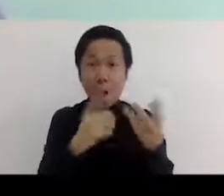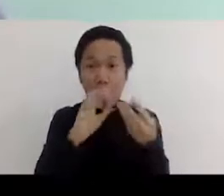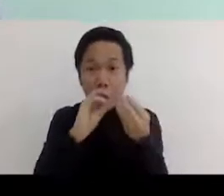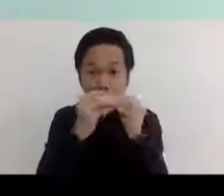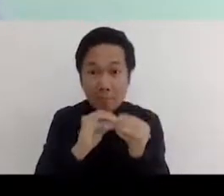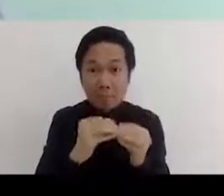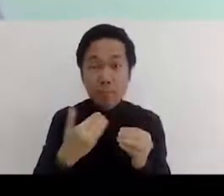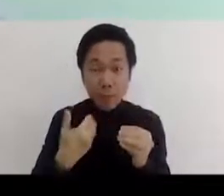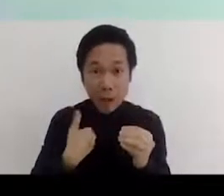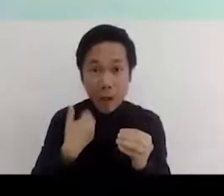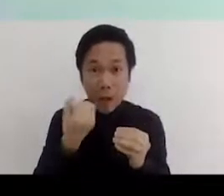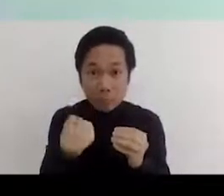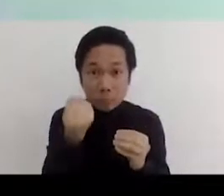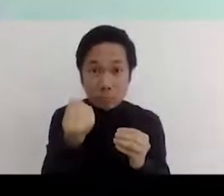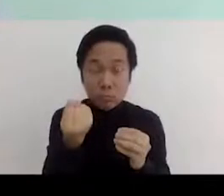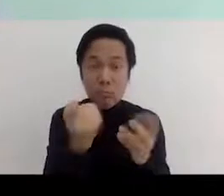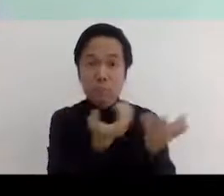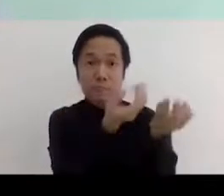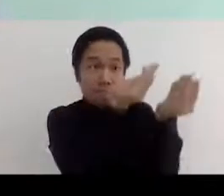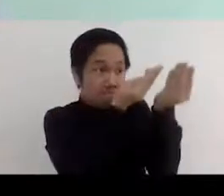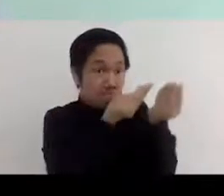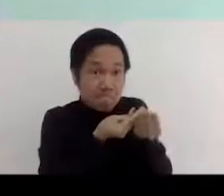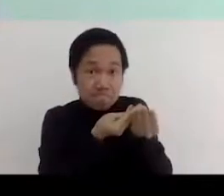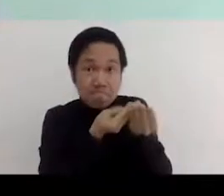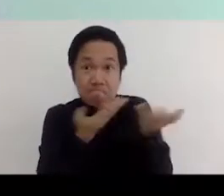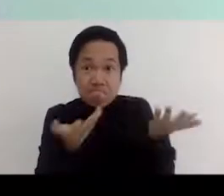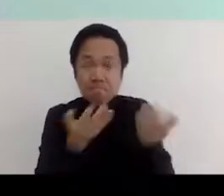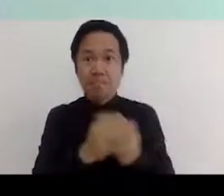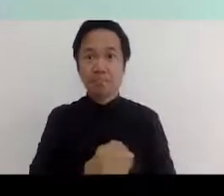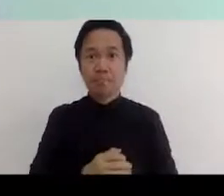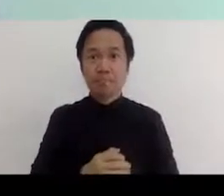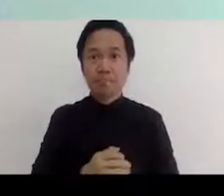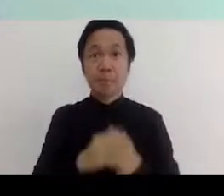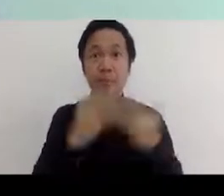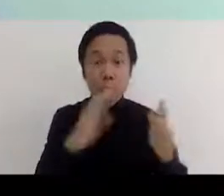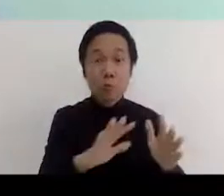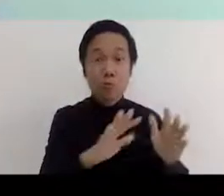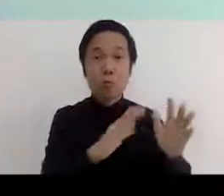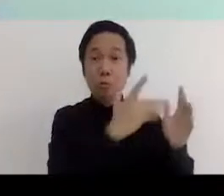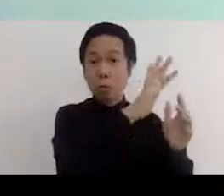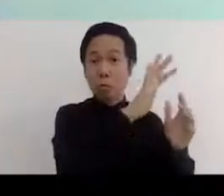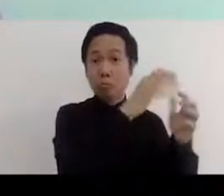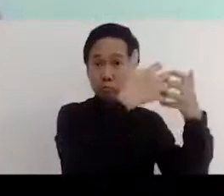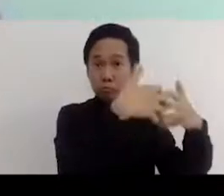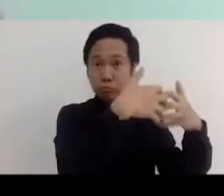Now, next I would like to share some of the good practices that we have done.